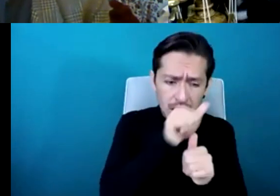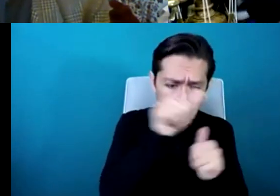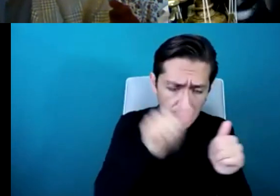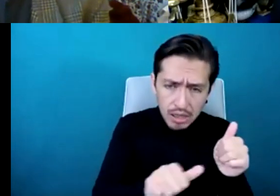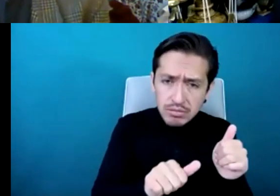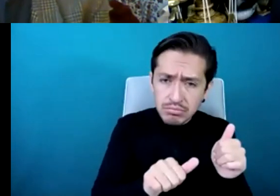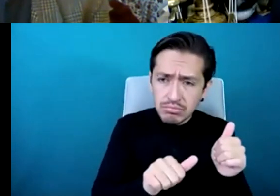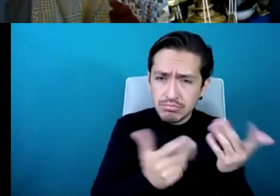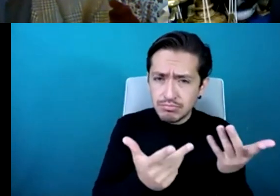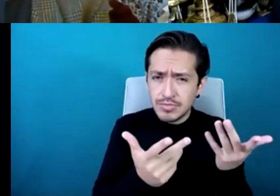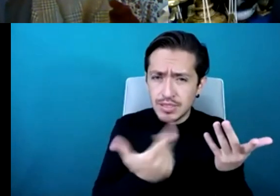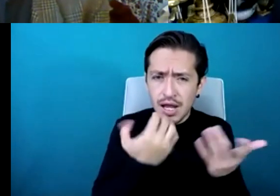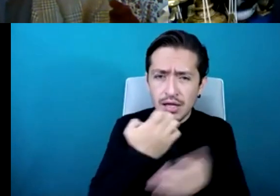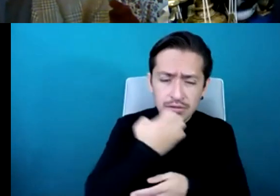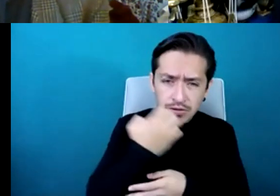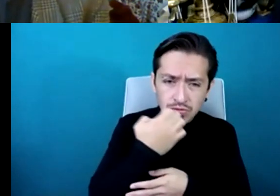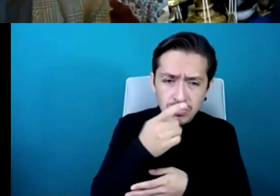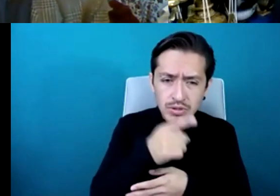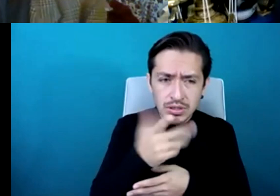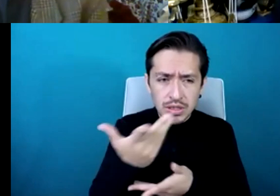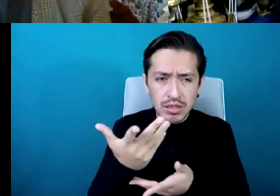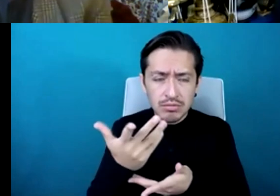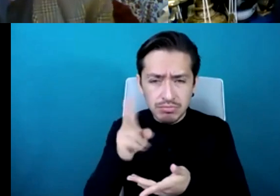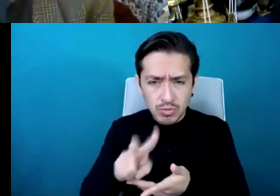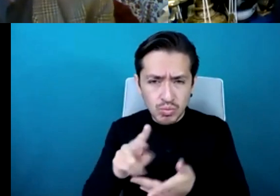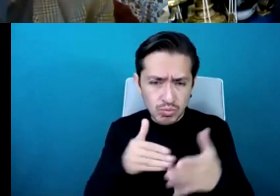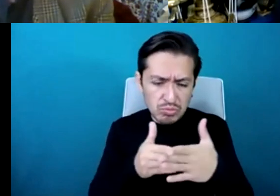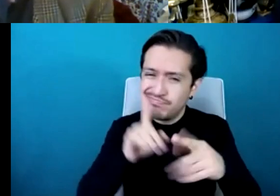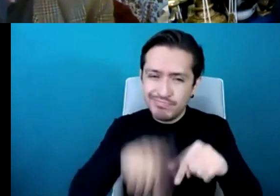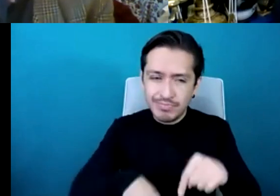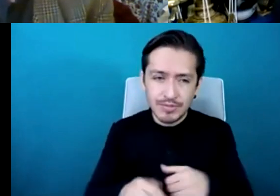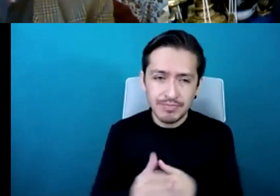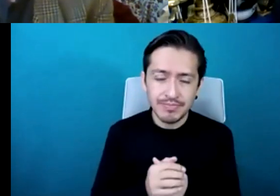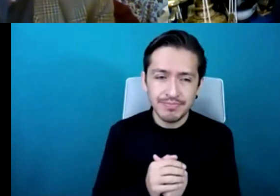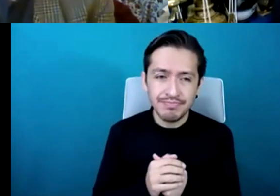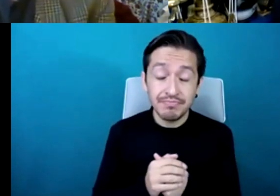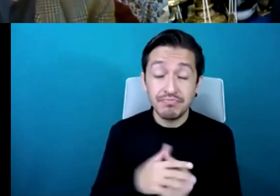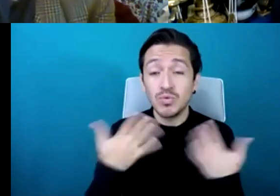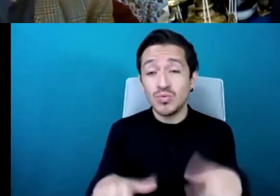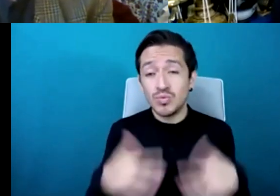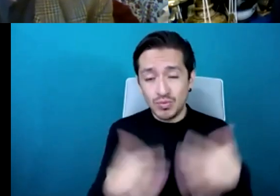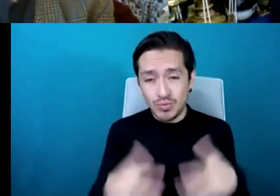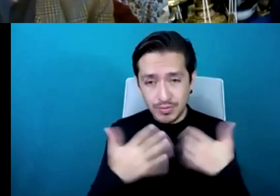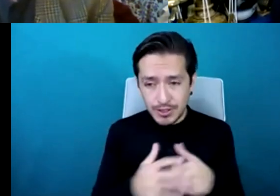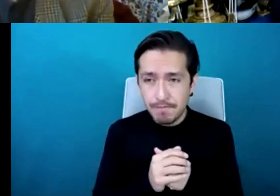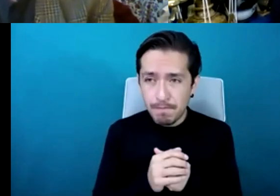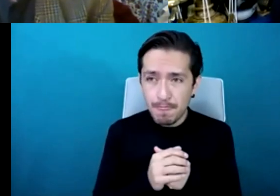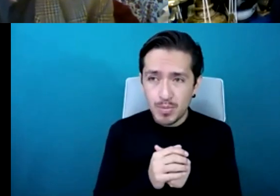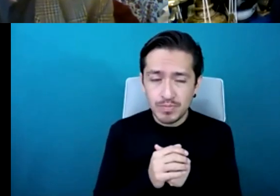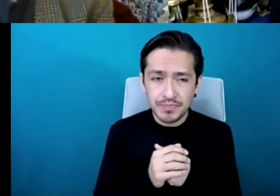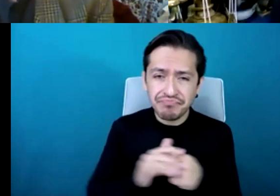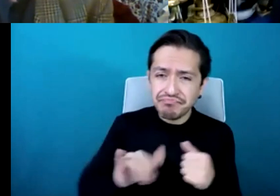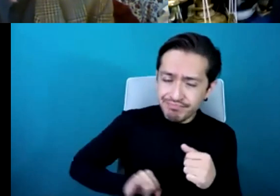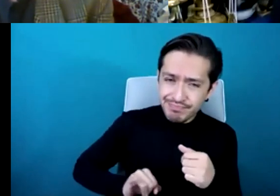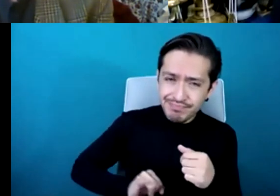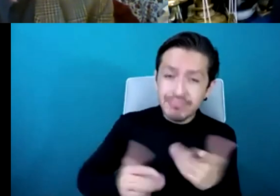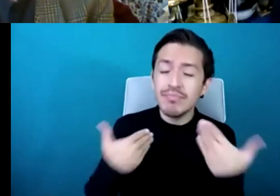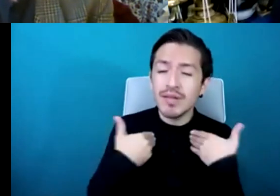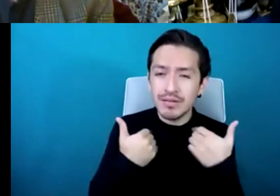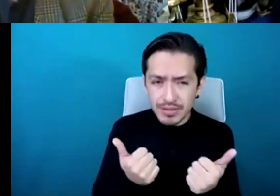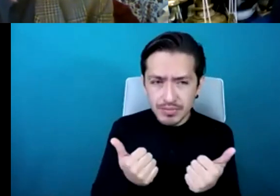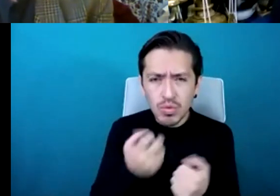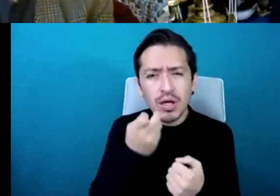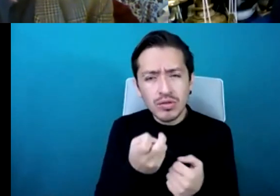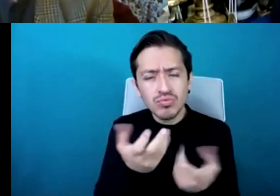not walls fantastic so we understand this was the context of your early musical training